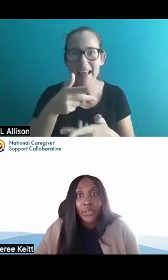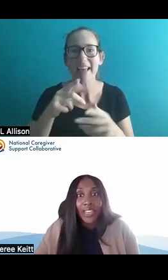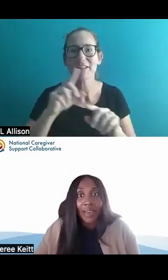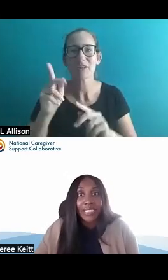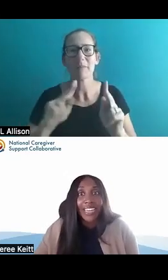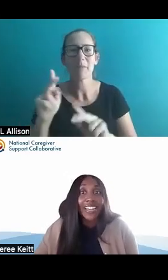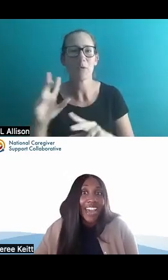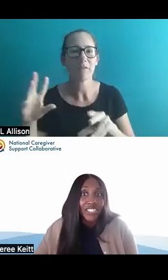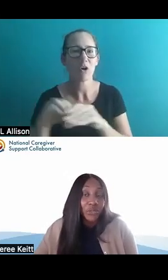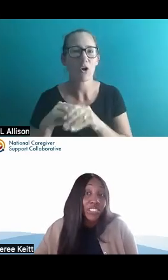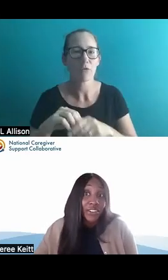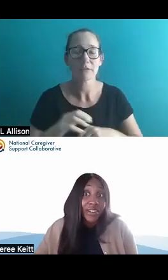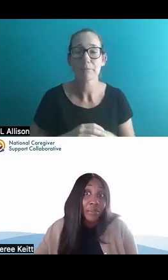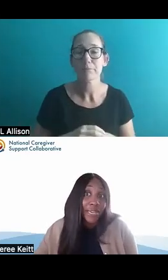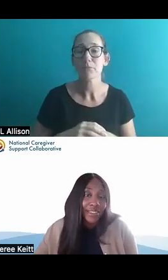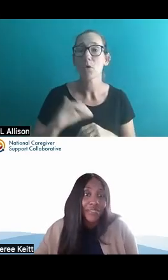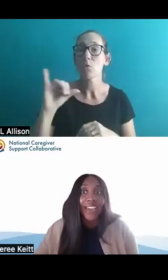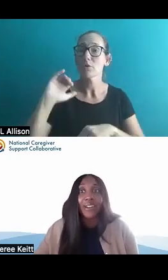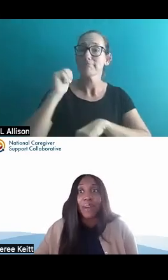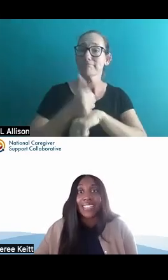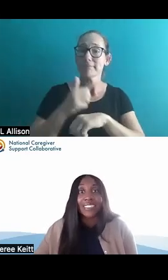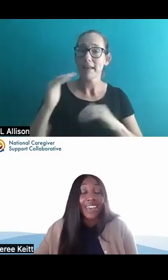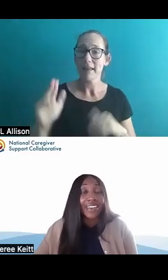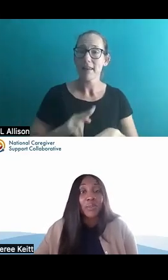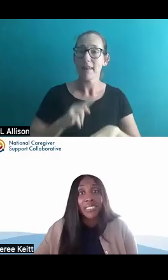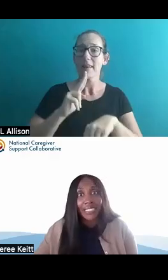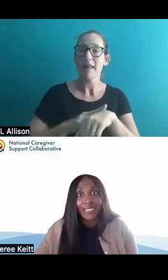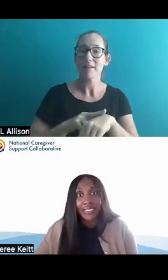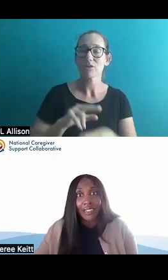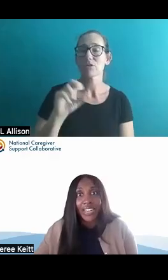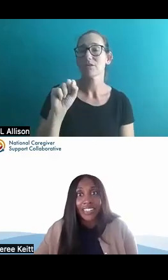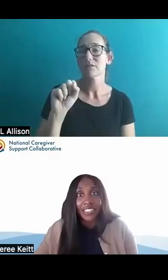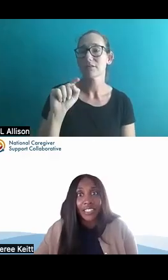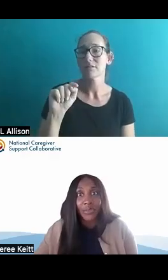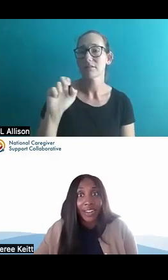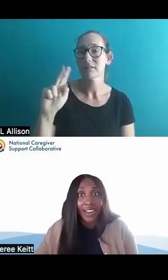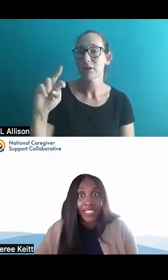established a national steering committee that combines the expertise of nationally recognized